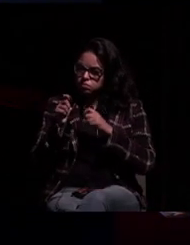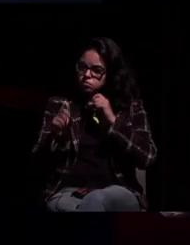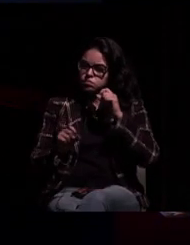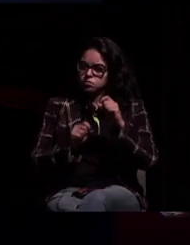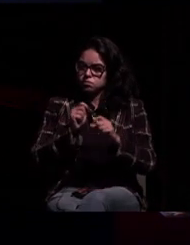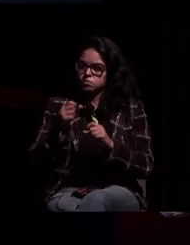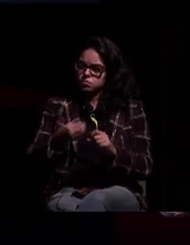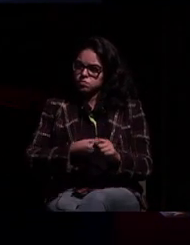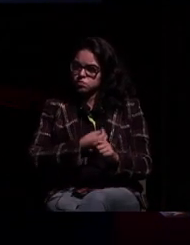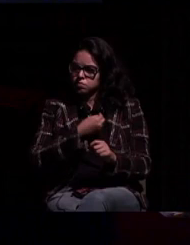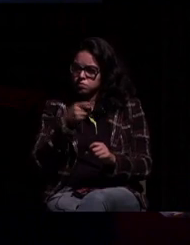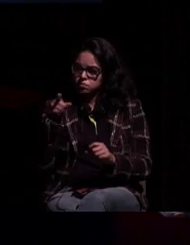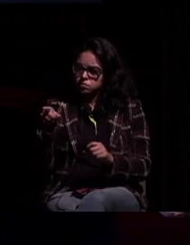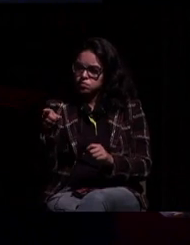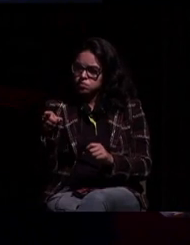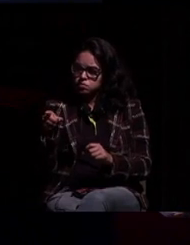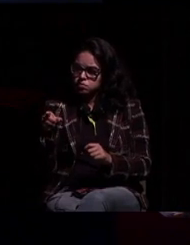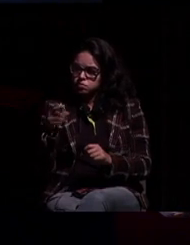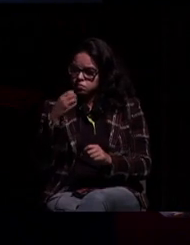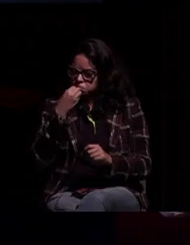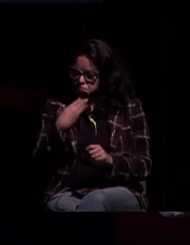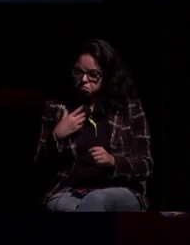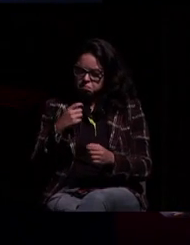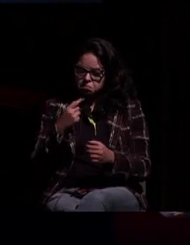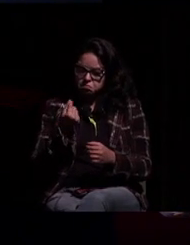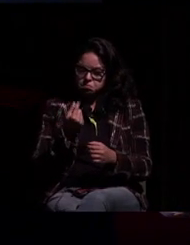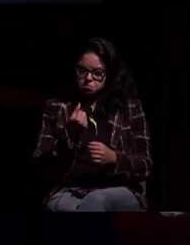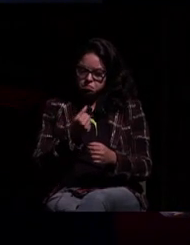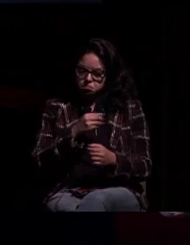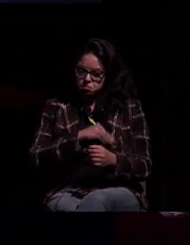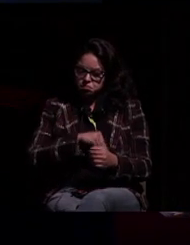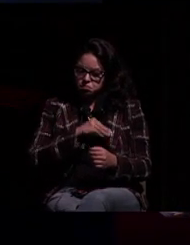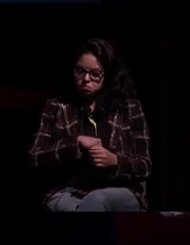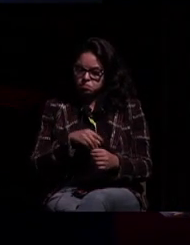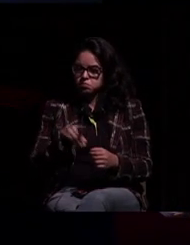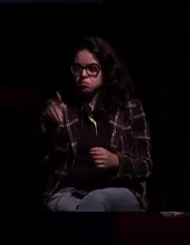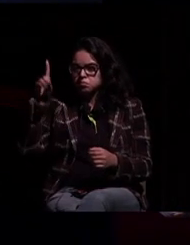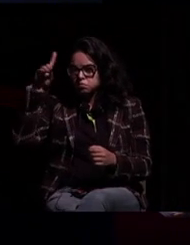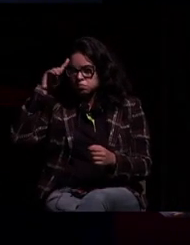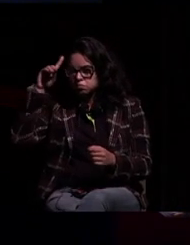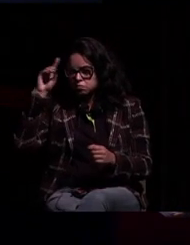very well-paid, and having to live with